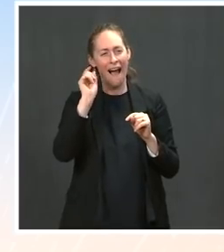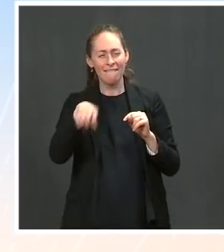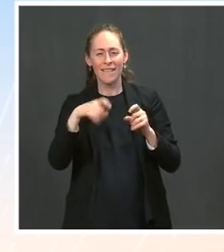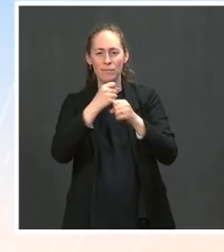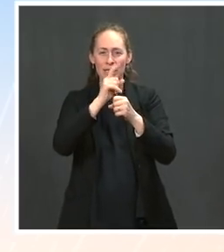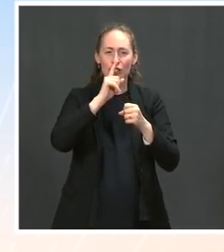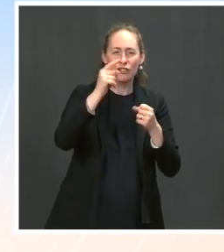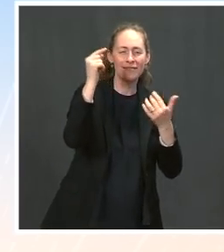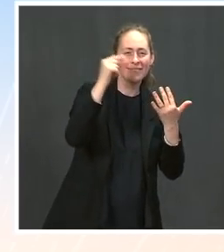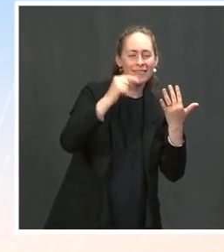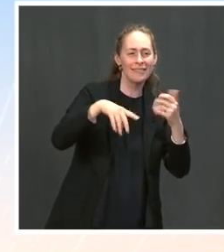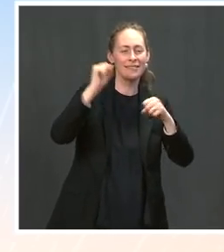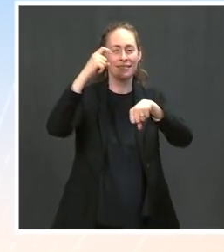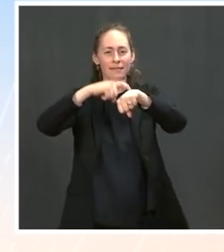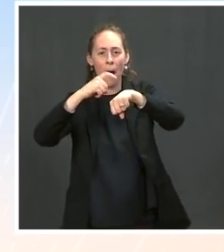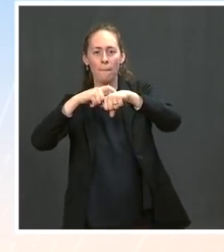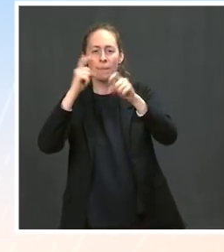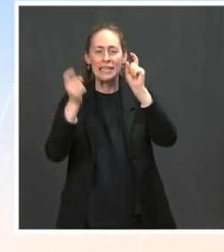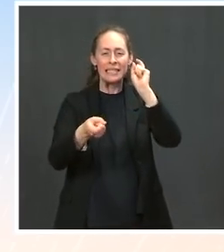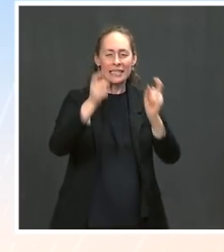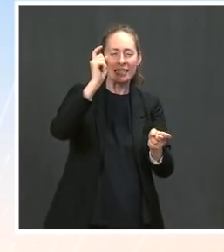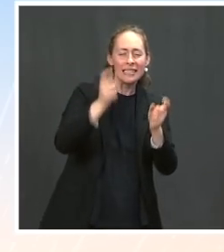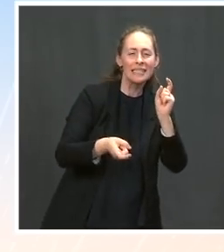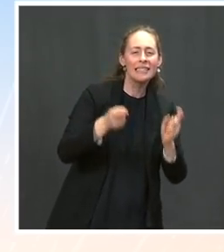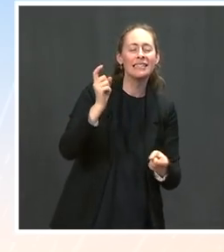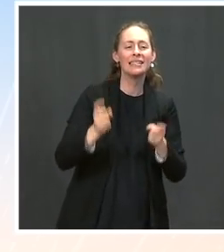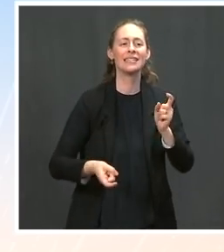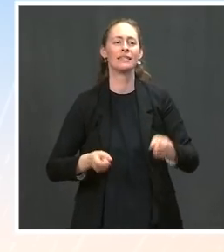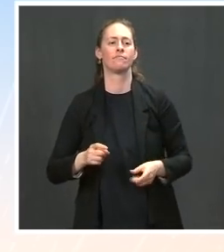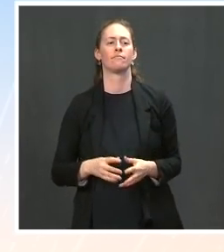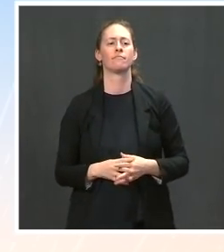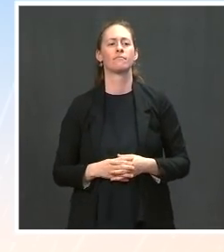The Press: And real quick: Why did you guys identify May 15th as, sort of, the horizon